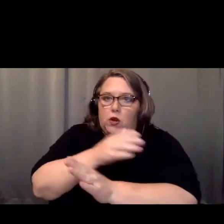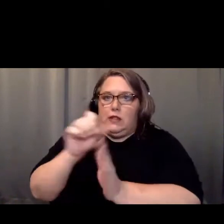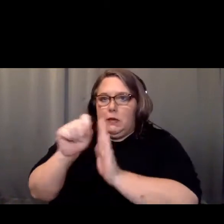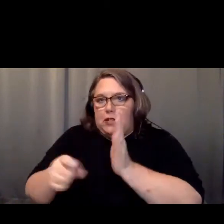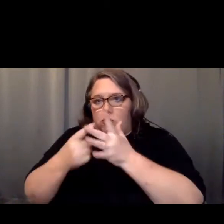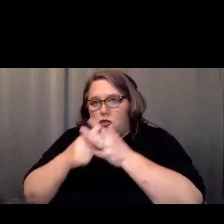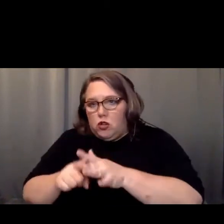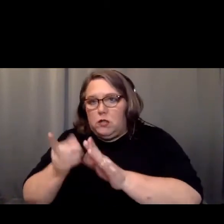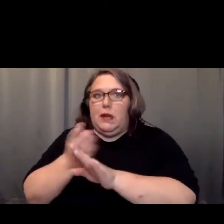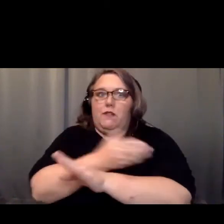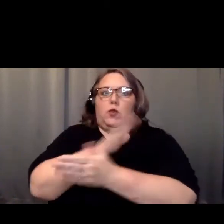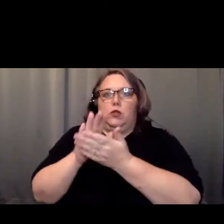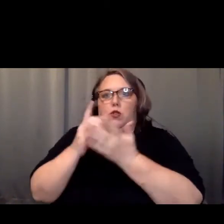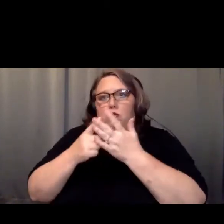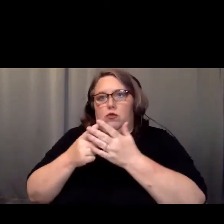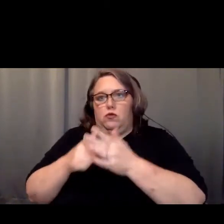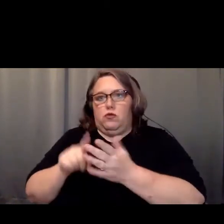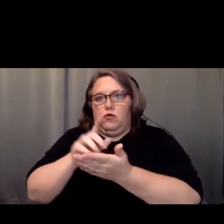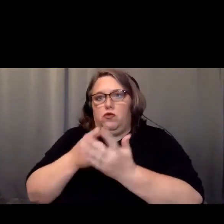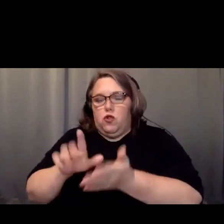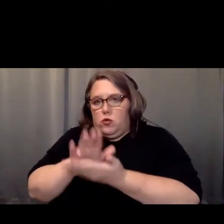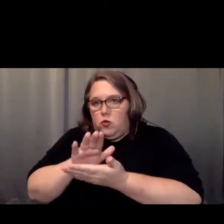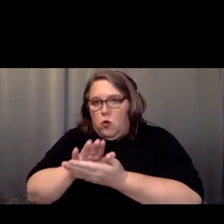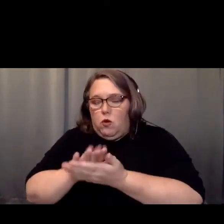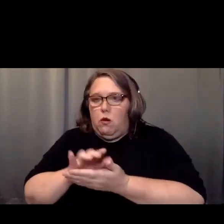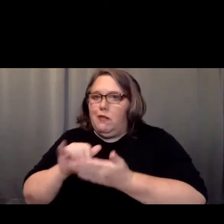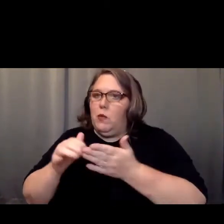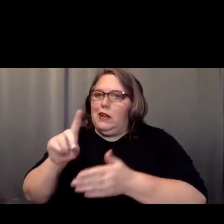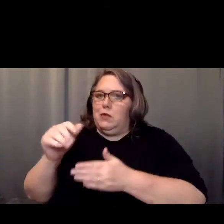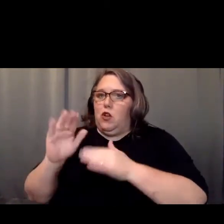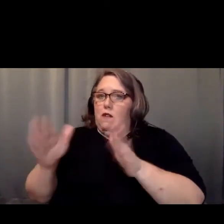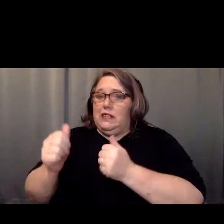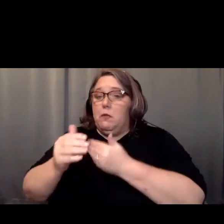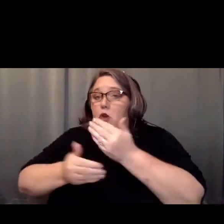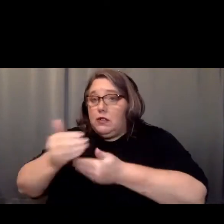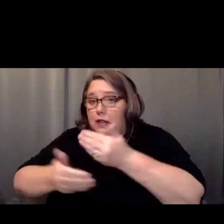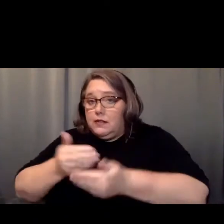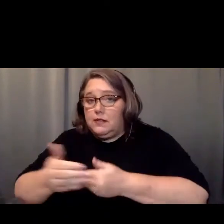that way the disability office can process it and make any changes if there's any accommodations